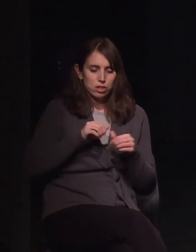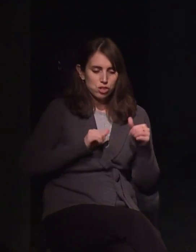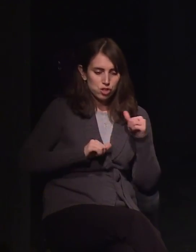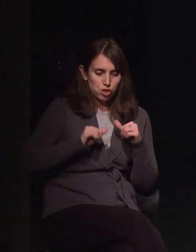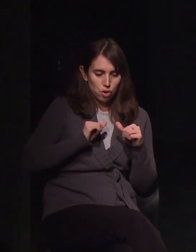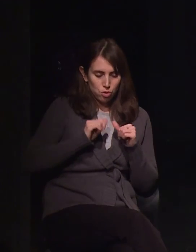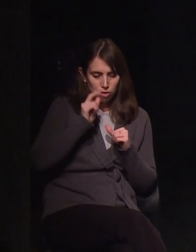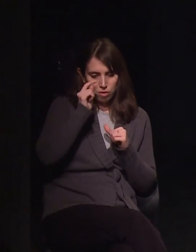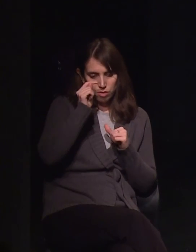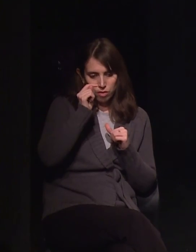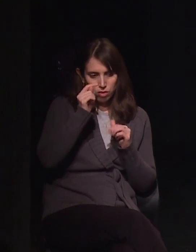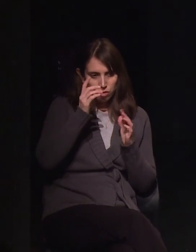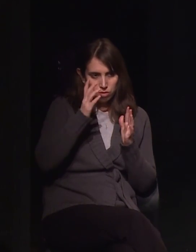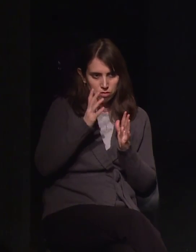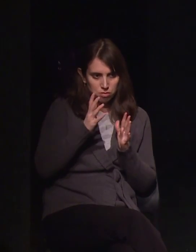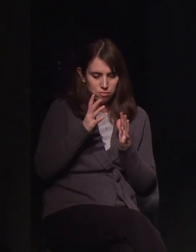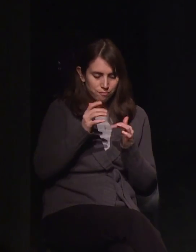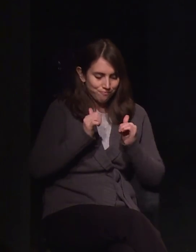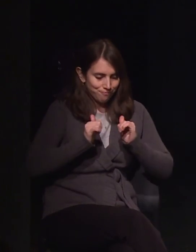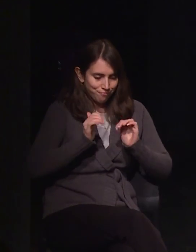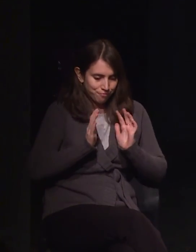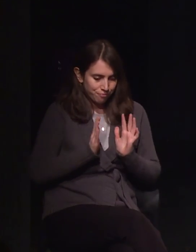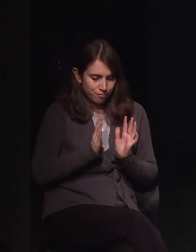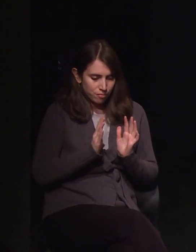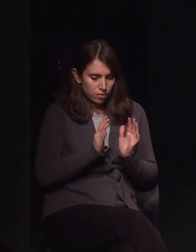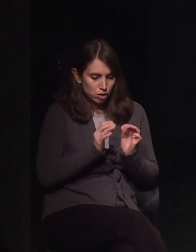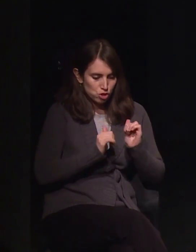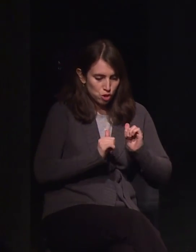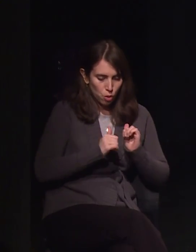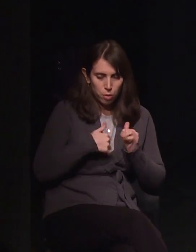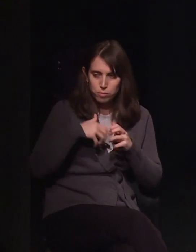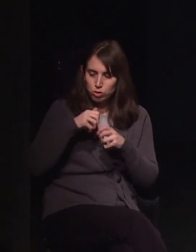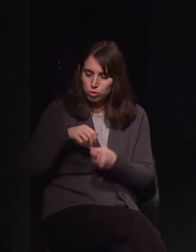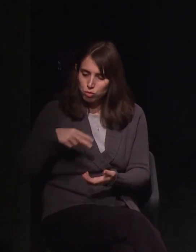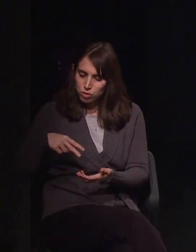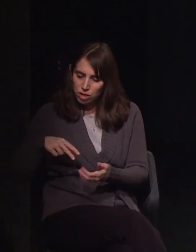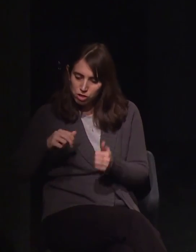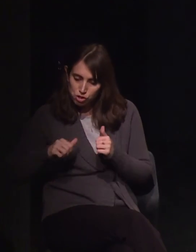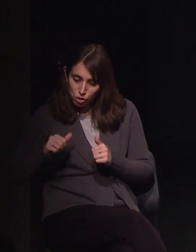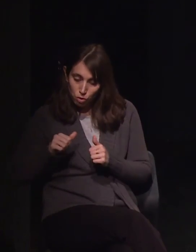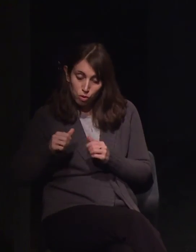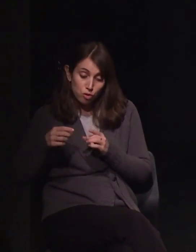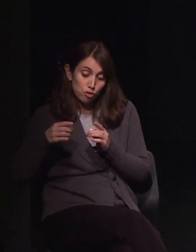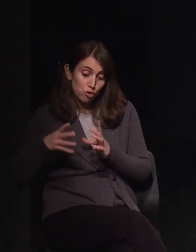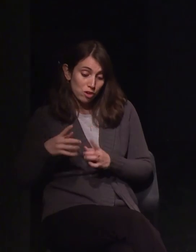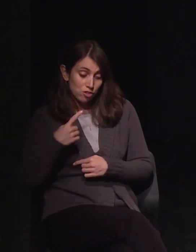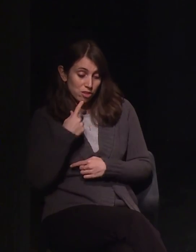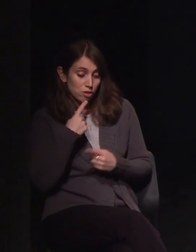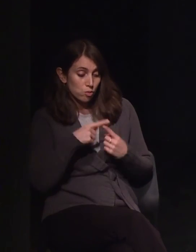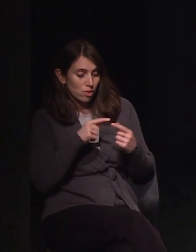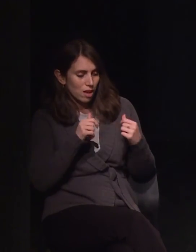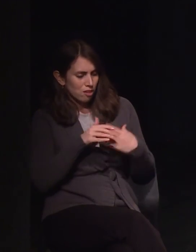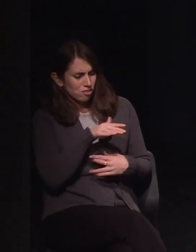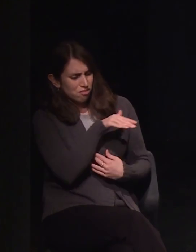so used to being in dance shows, and the director said to the actor next to me, try something different.